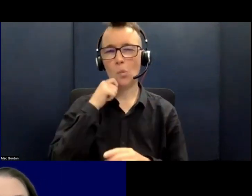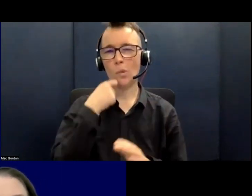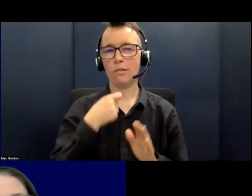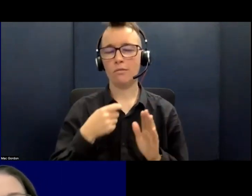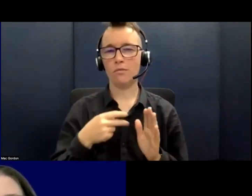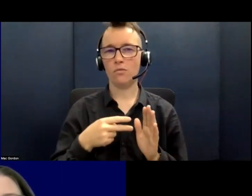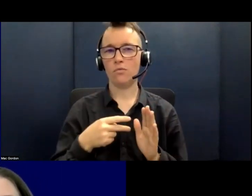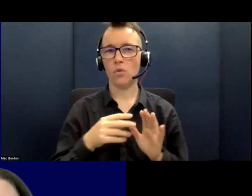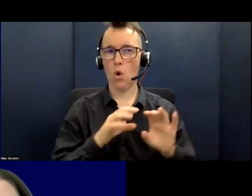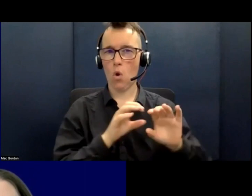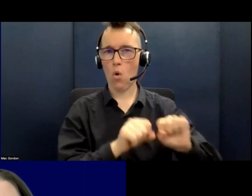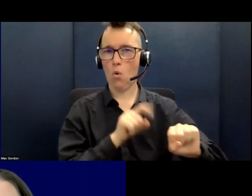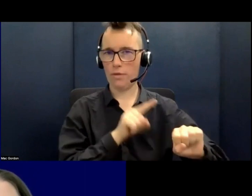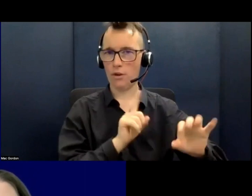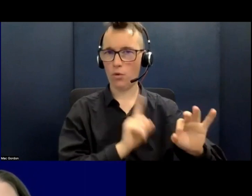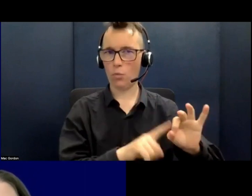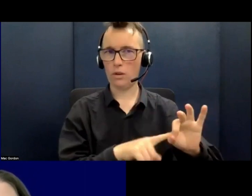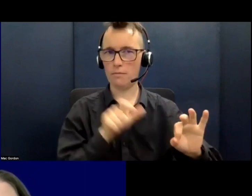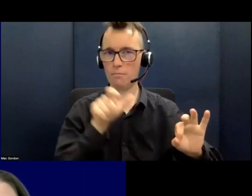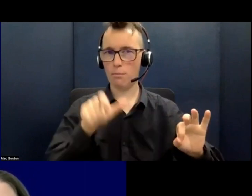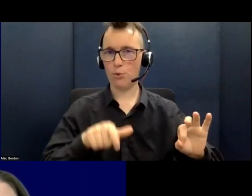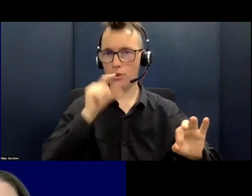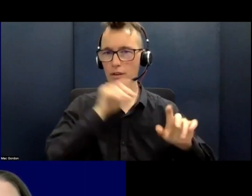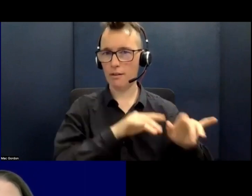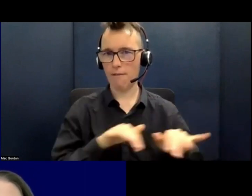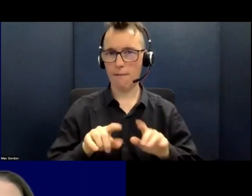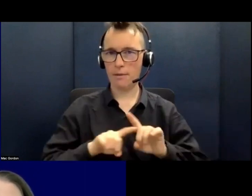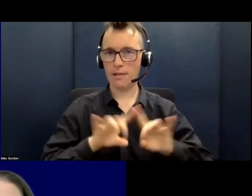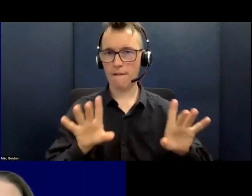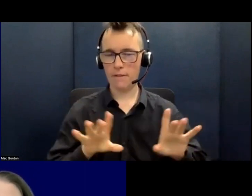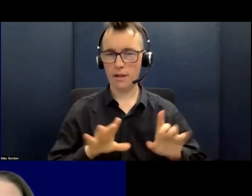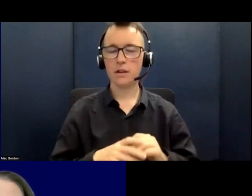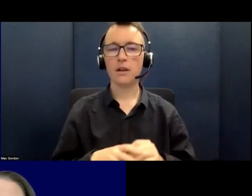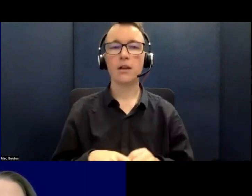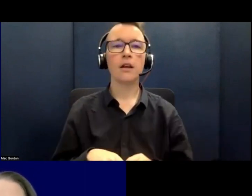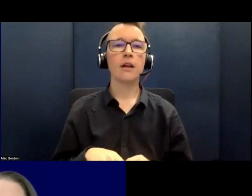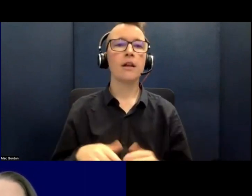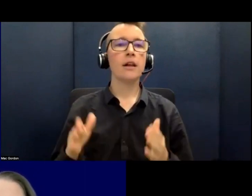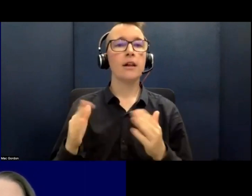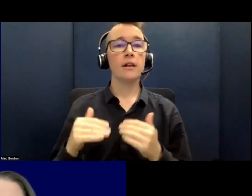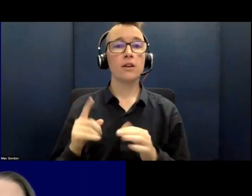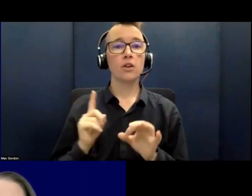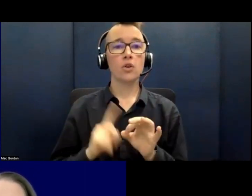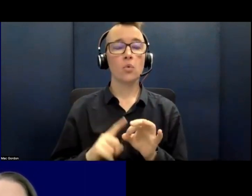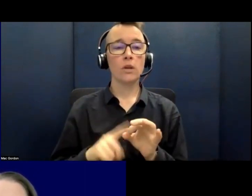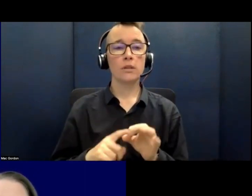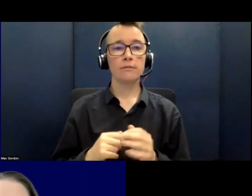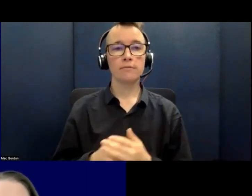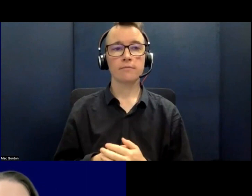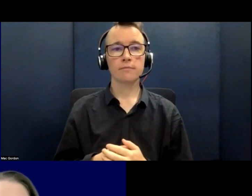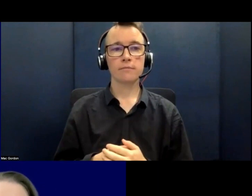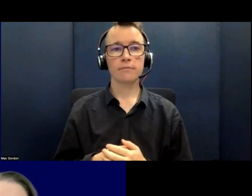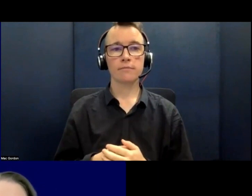and come back. Is there a significant difference in the activities performed by a hospital-based